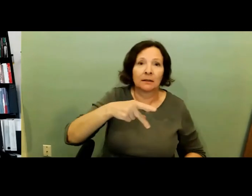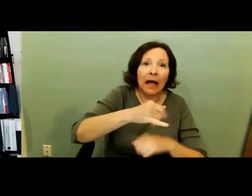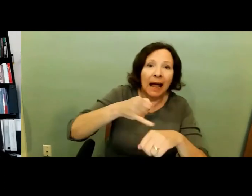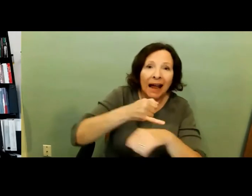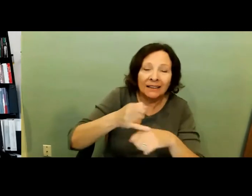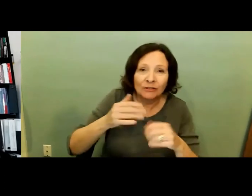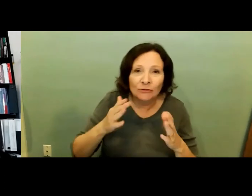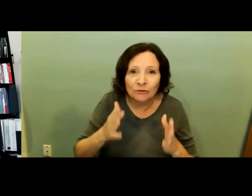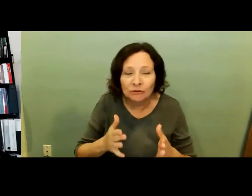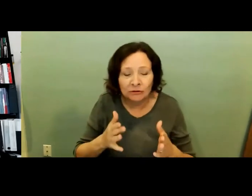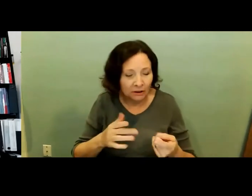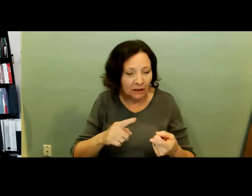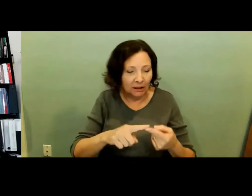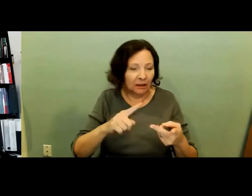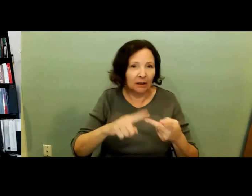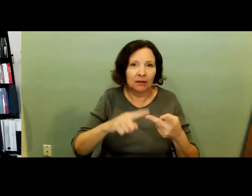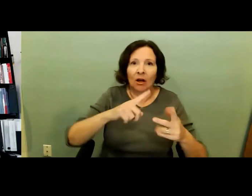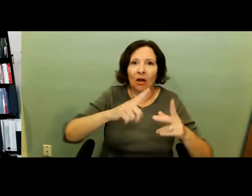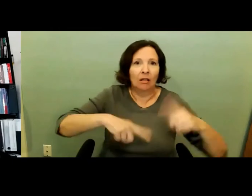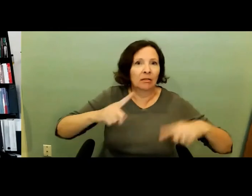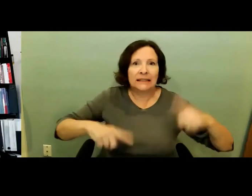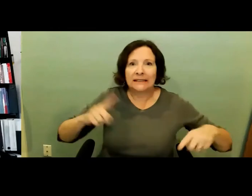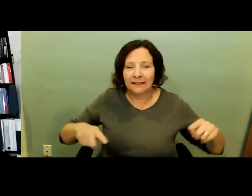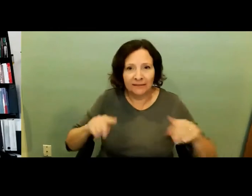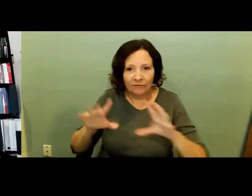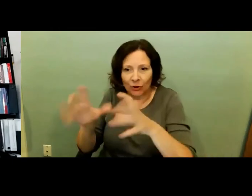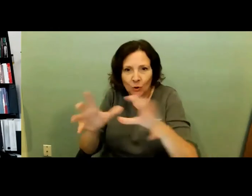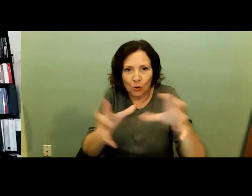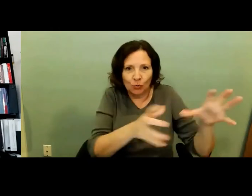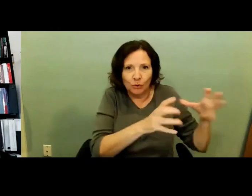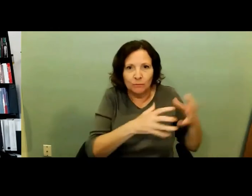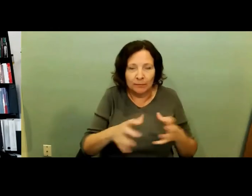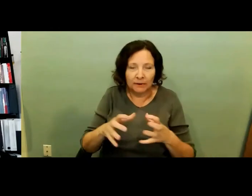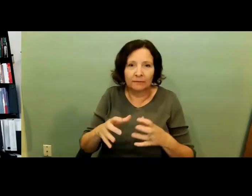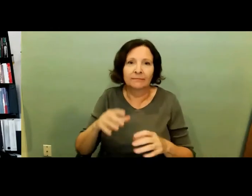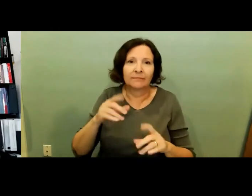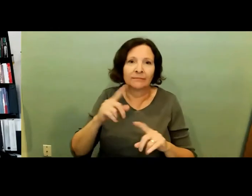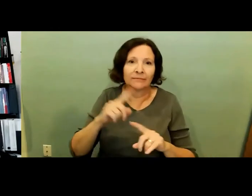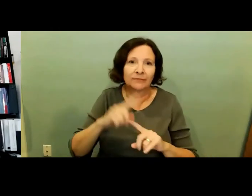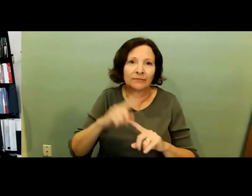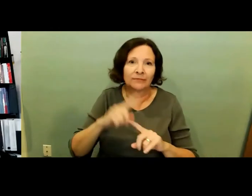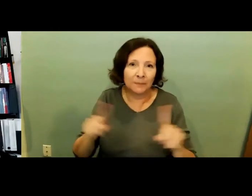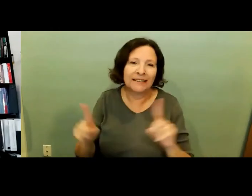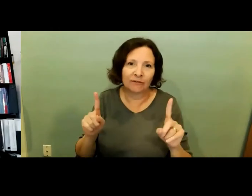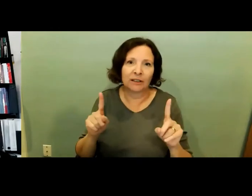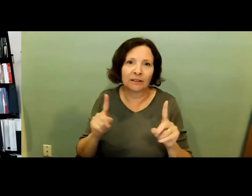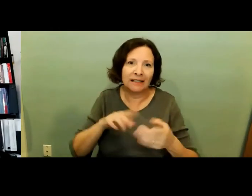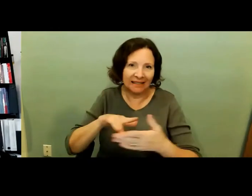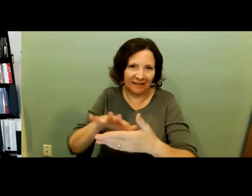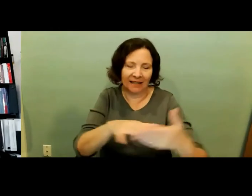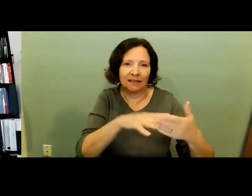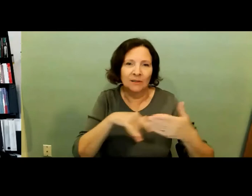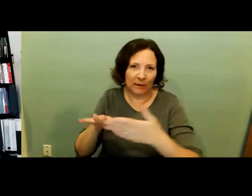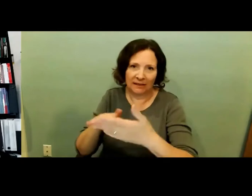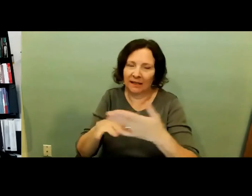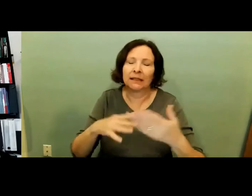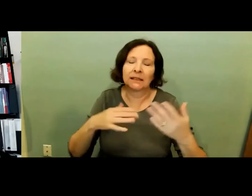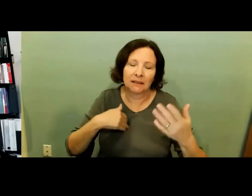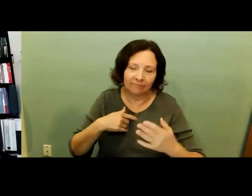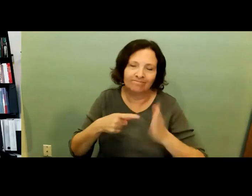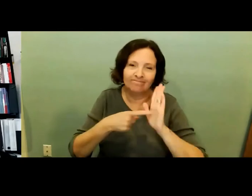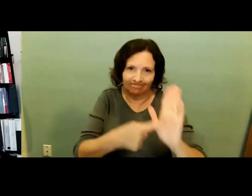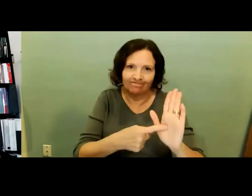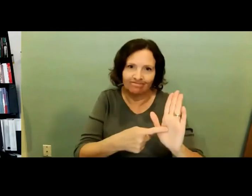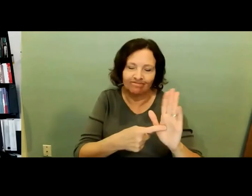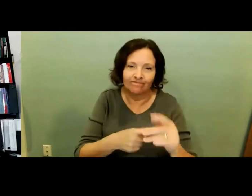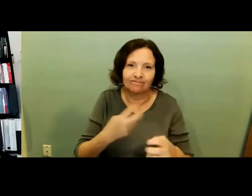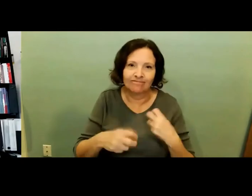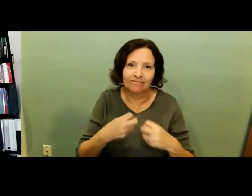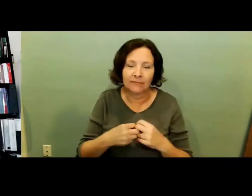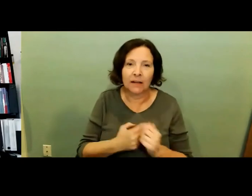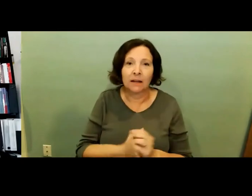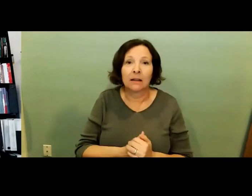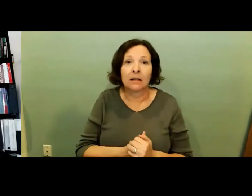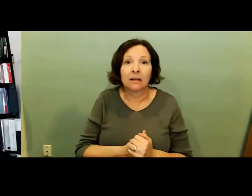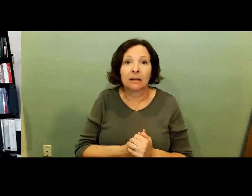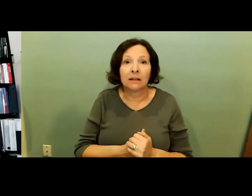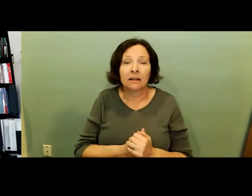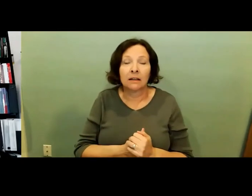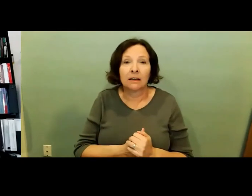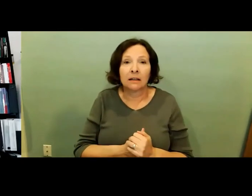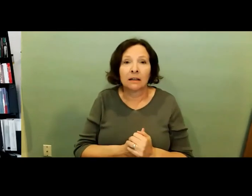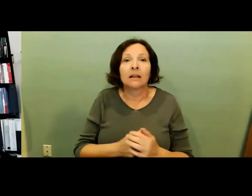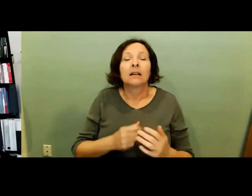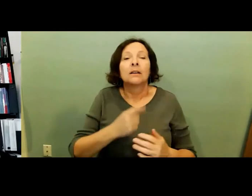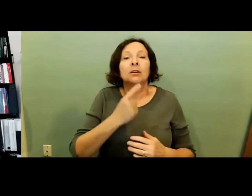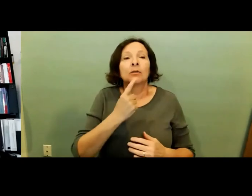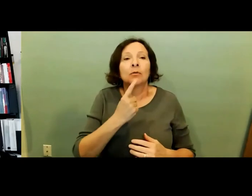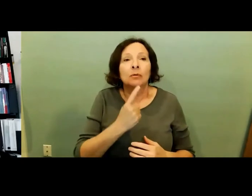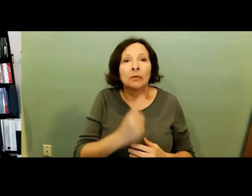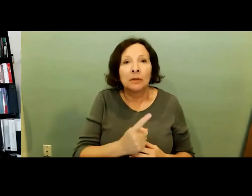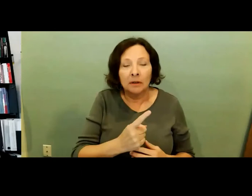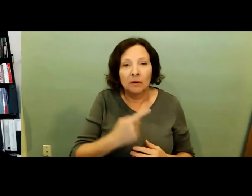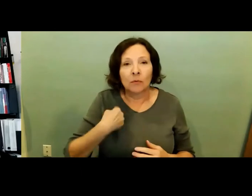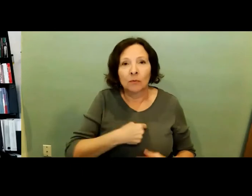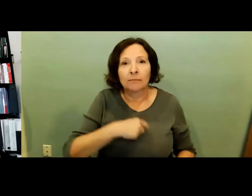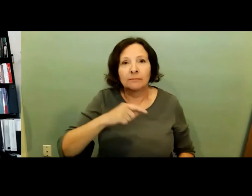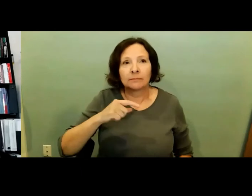found in our qualitative studies, we found that knowledge about social identity is necessary to